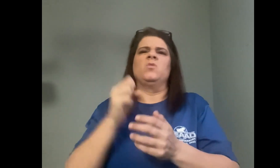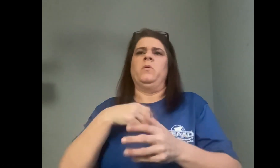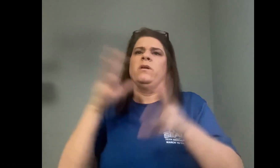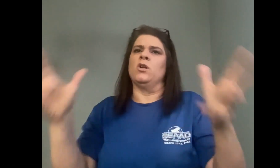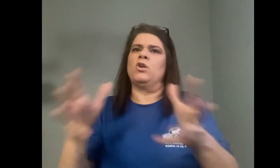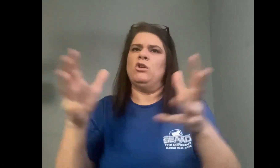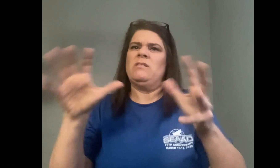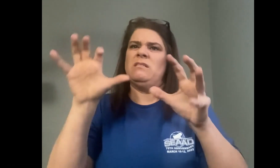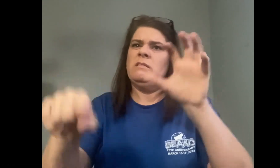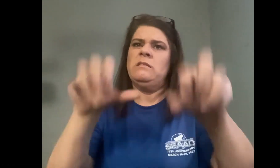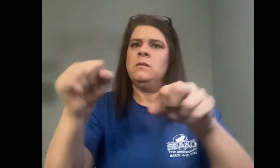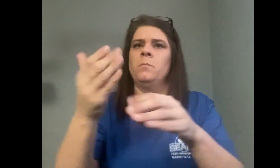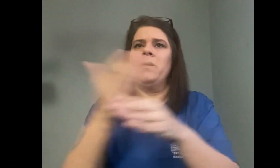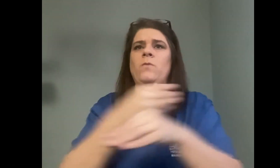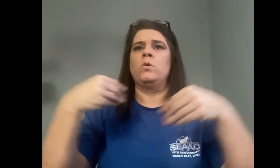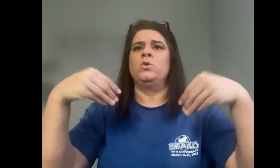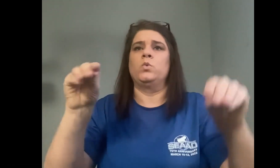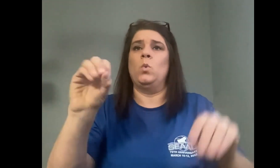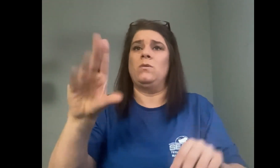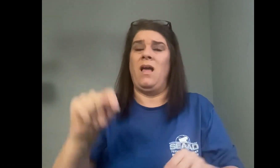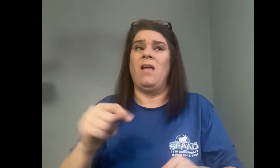So I encourage you to grab those rooms before they sell out.